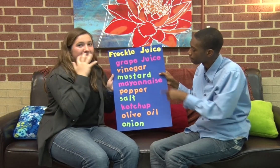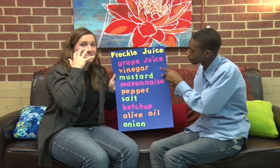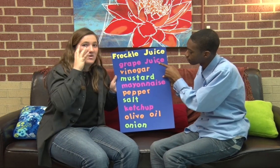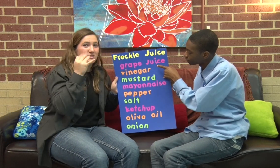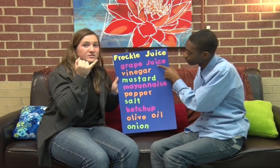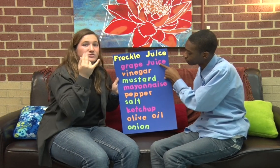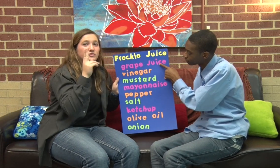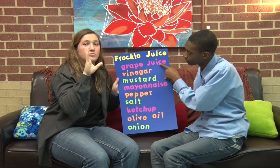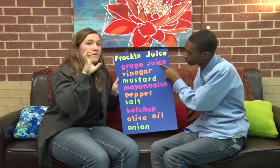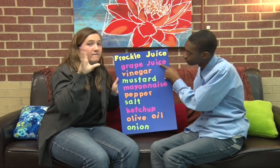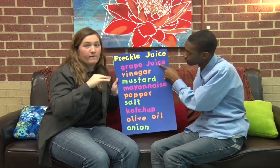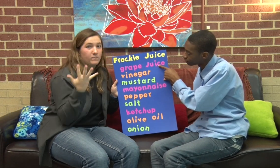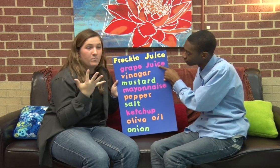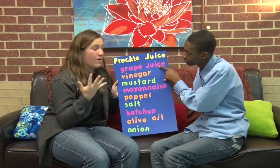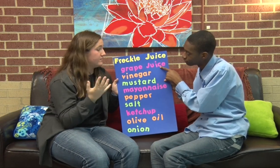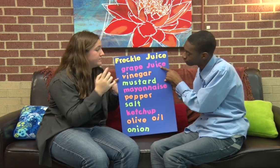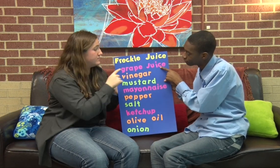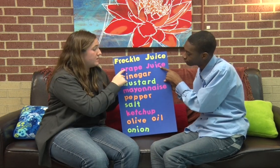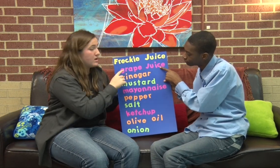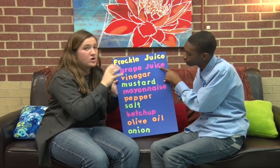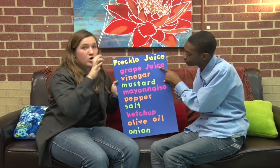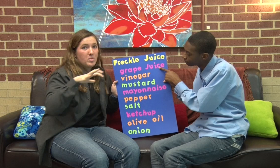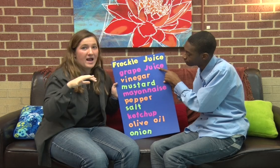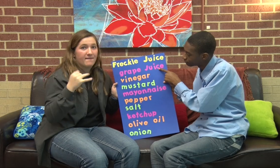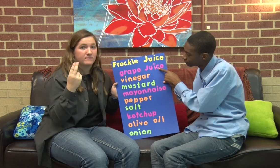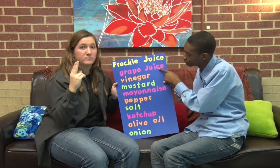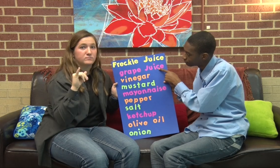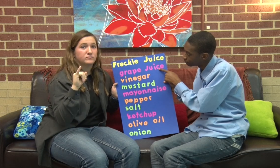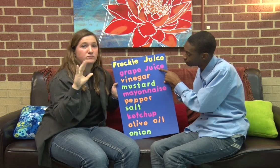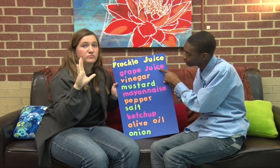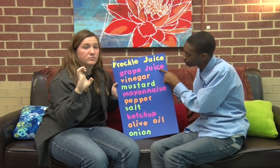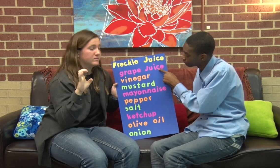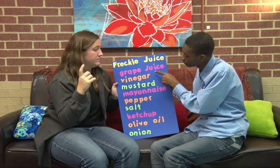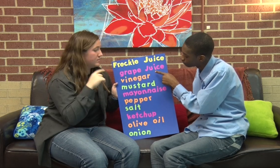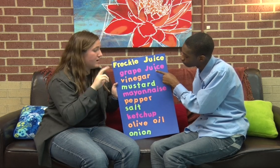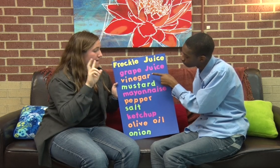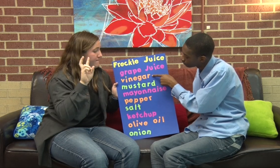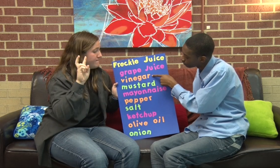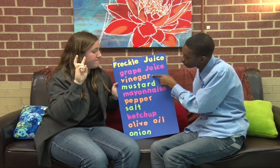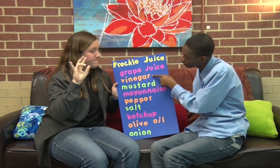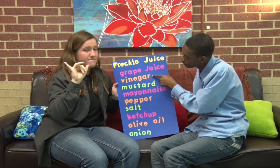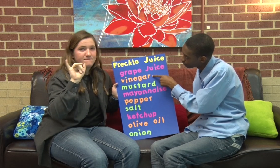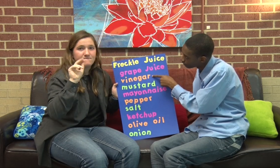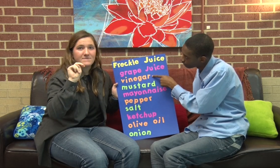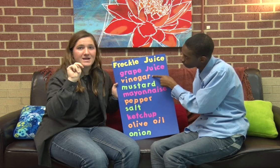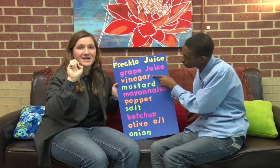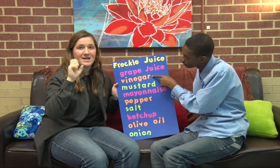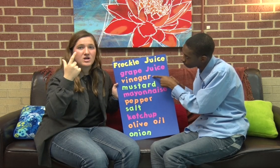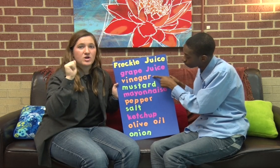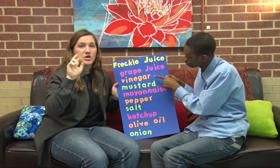So, here is the Freckle Juice ingredients list. grape juice vinegar